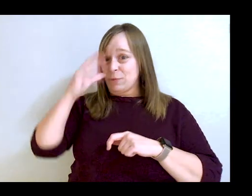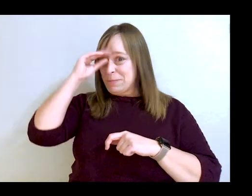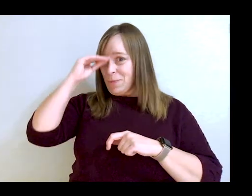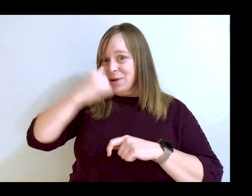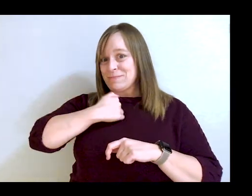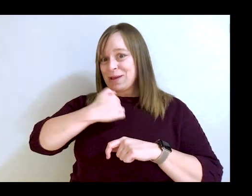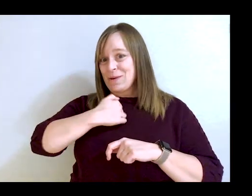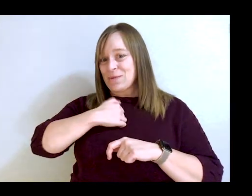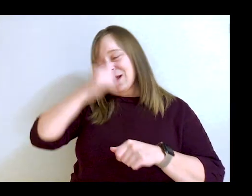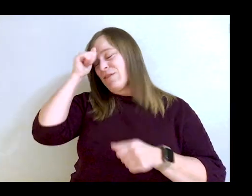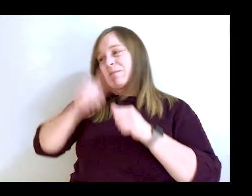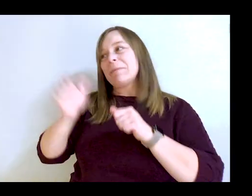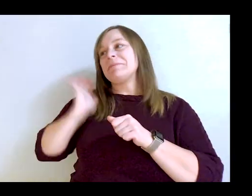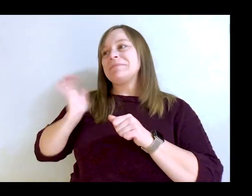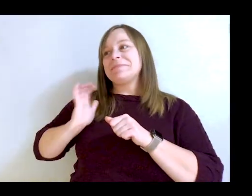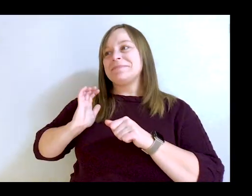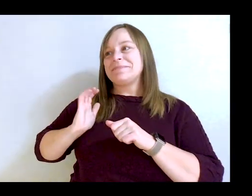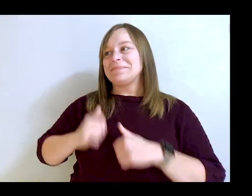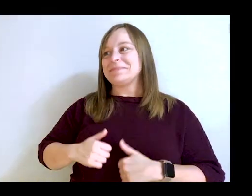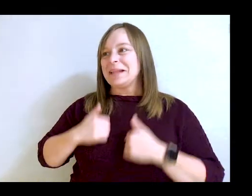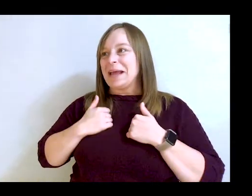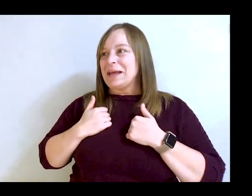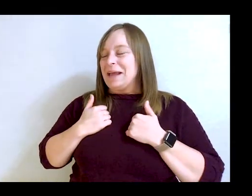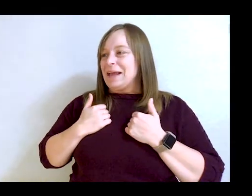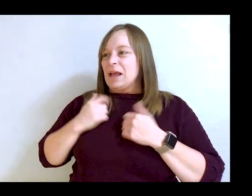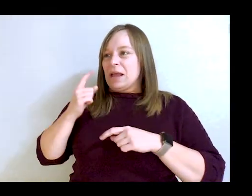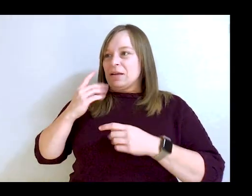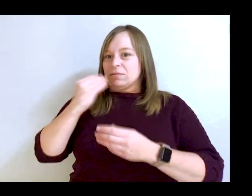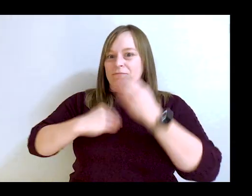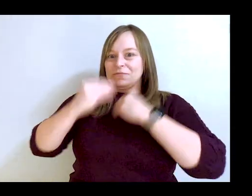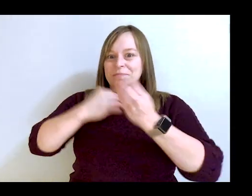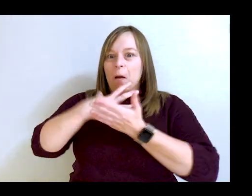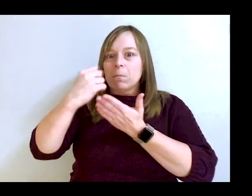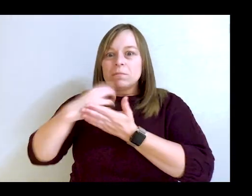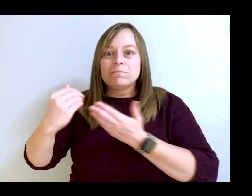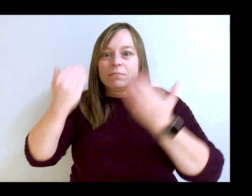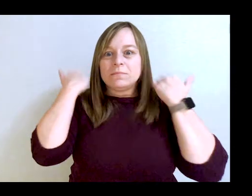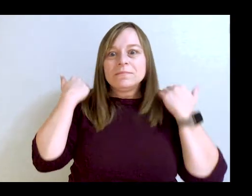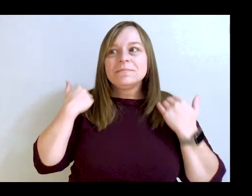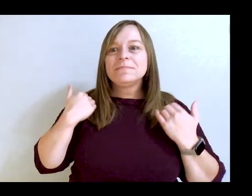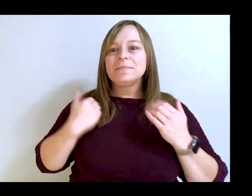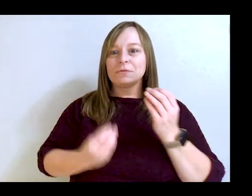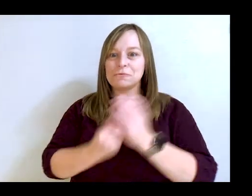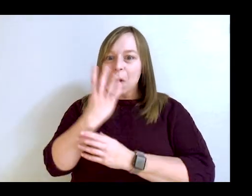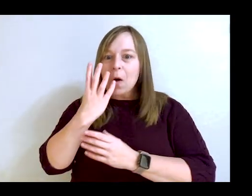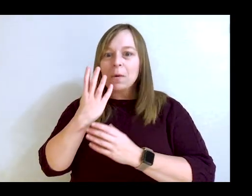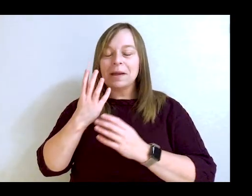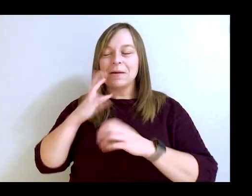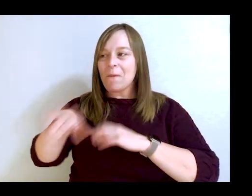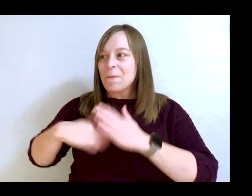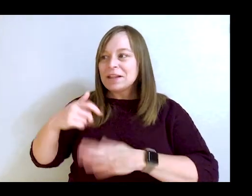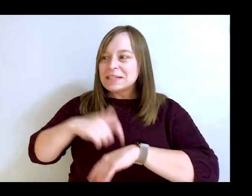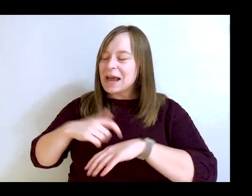three boys of my own. I remember that time in my life where we couldn't keep food in the house because they eat all the time and they're growing all the